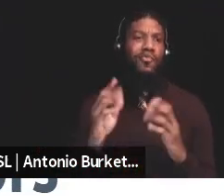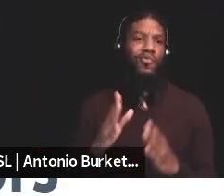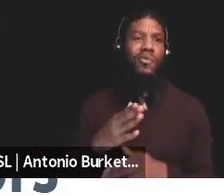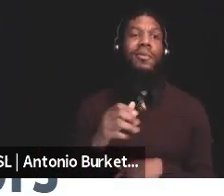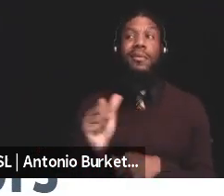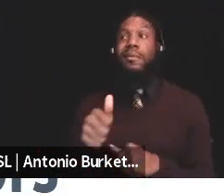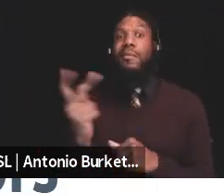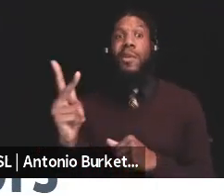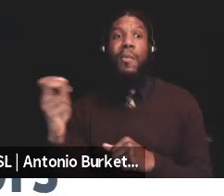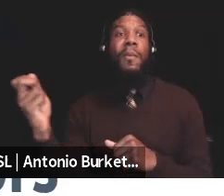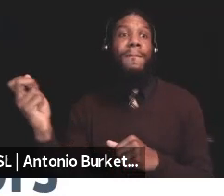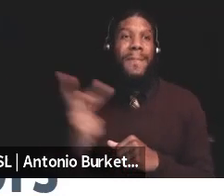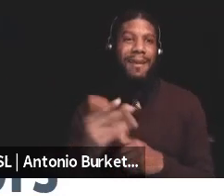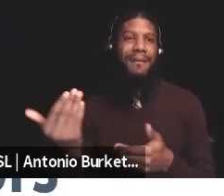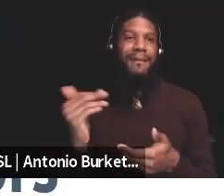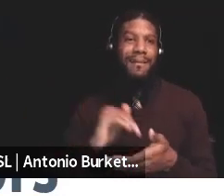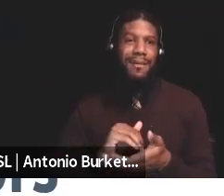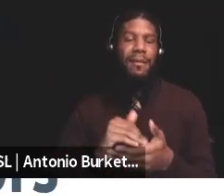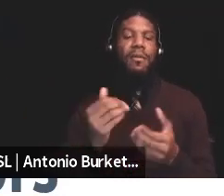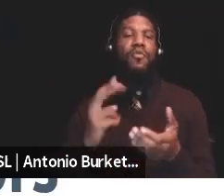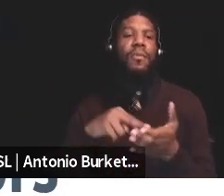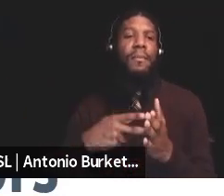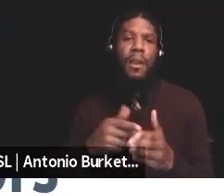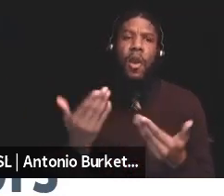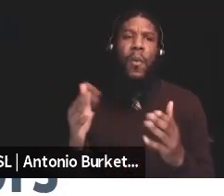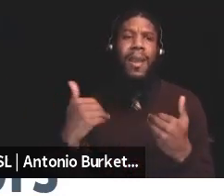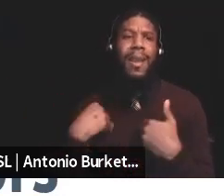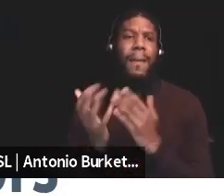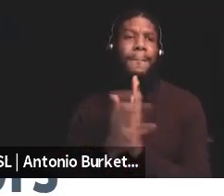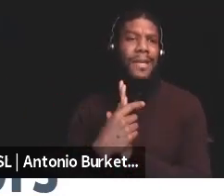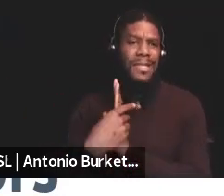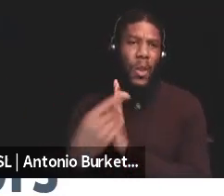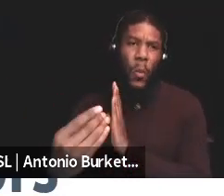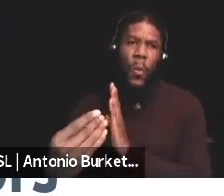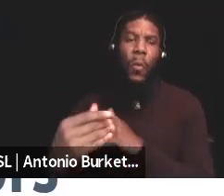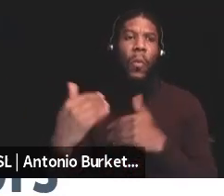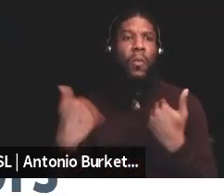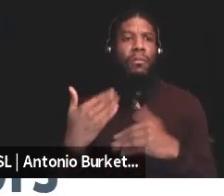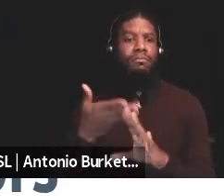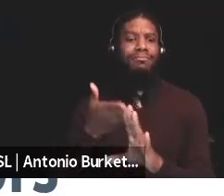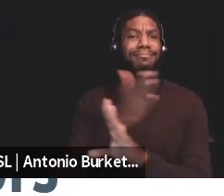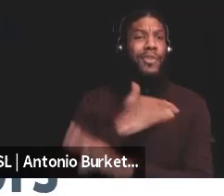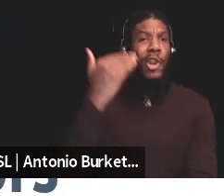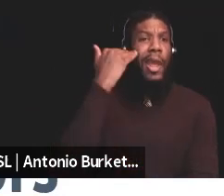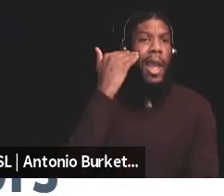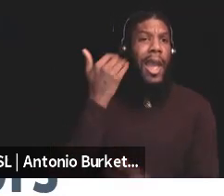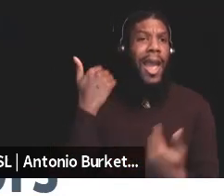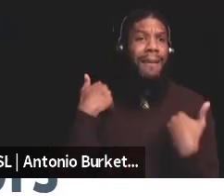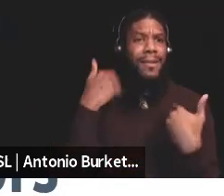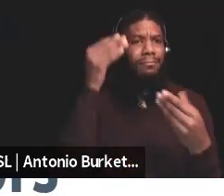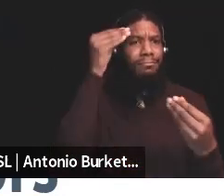you know, they already had the skills, they had pre-existing knowledge. And in addition to that,